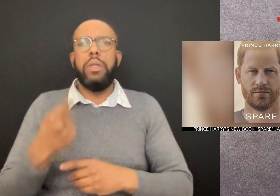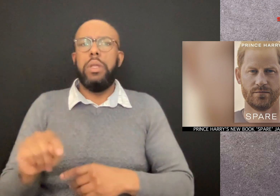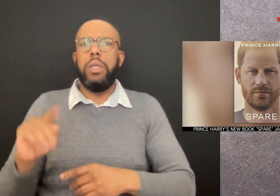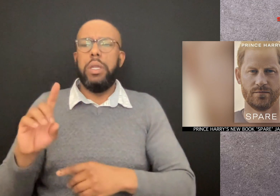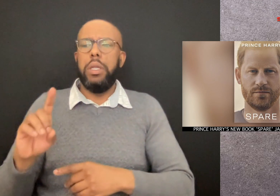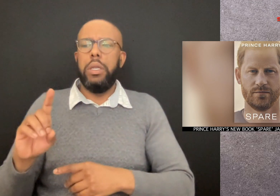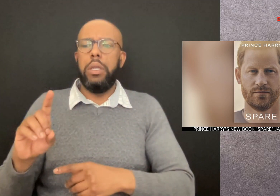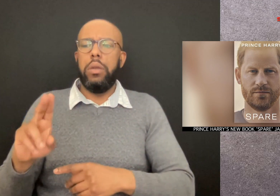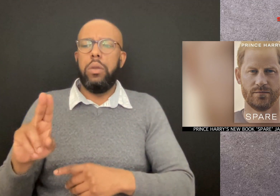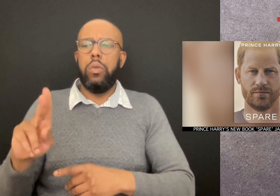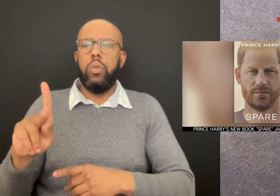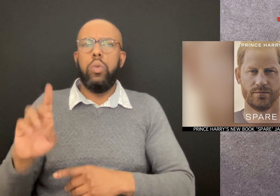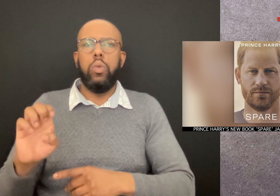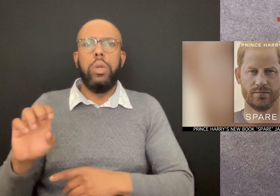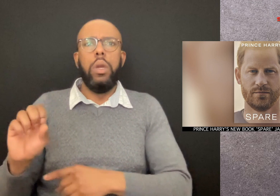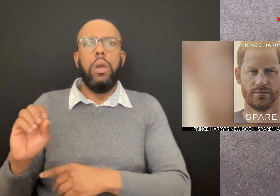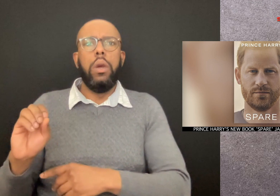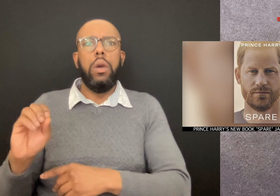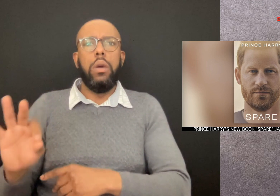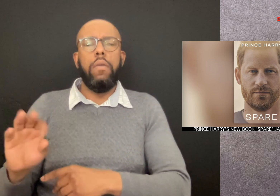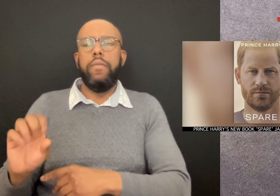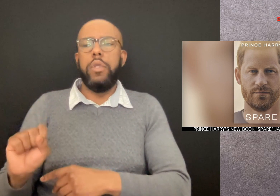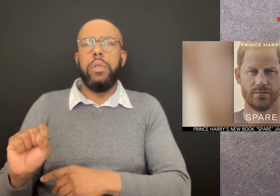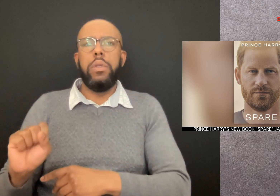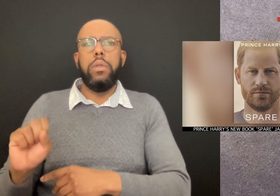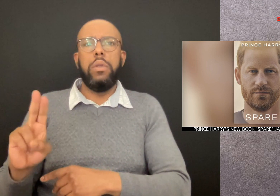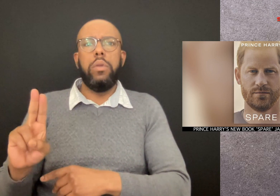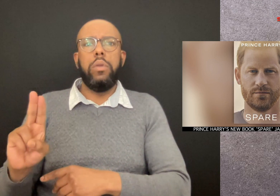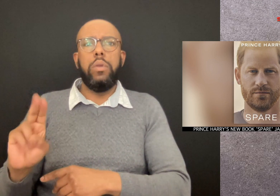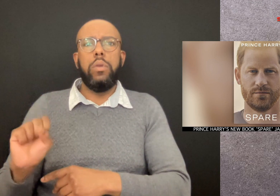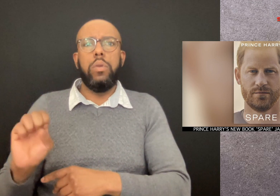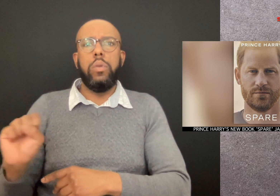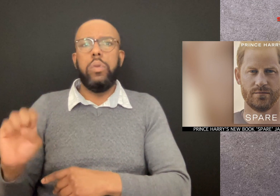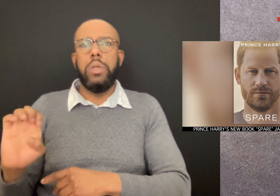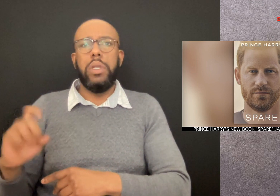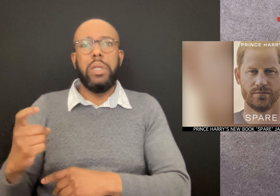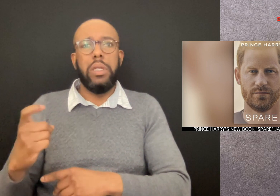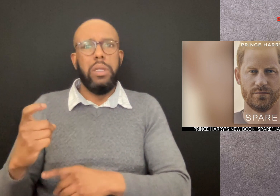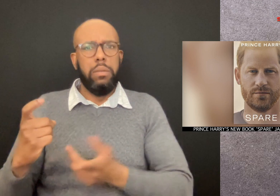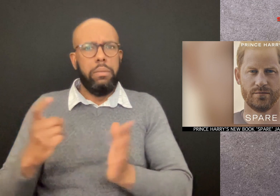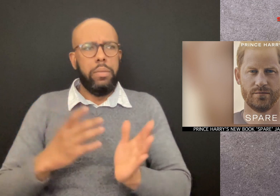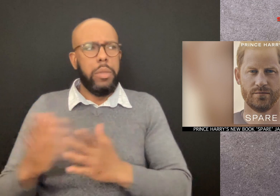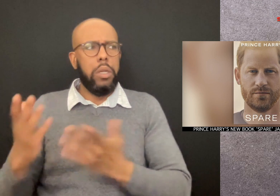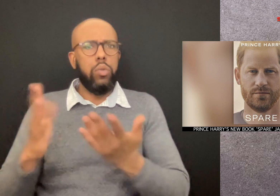Harry the Duke of Sussex plans to support several Charities with the proceeds from the book sales.